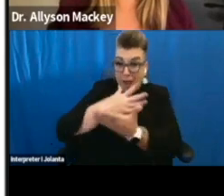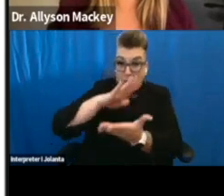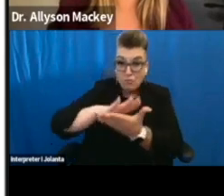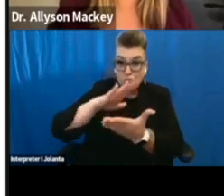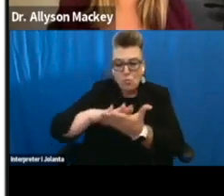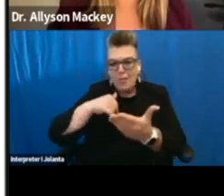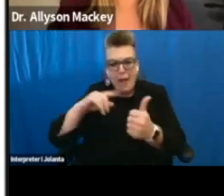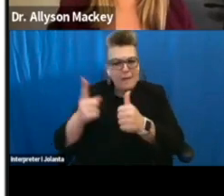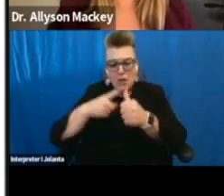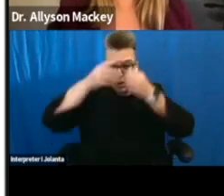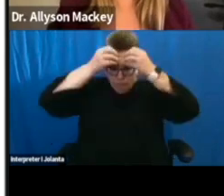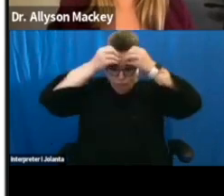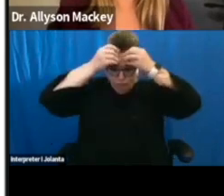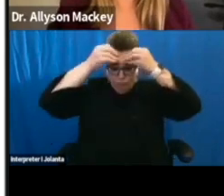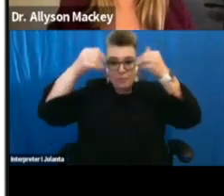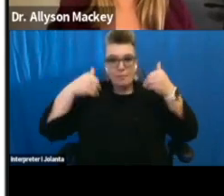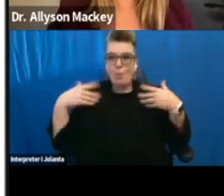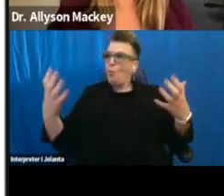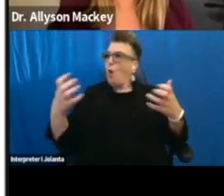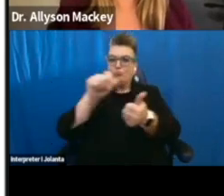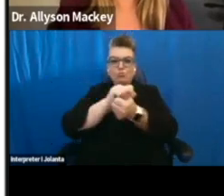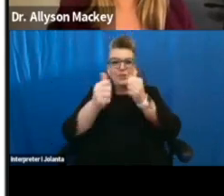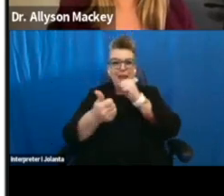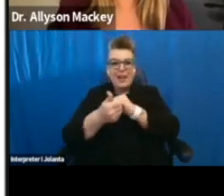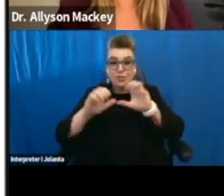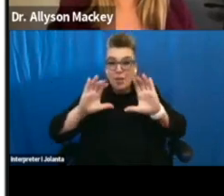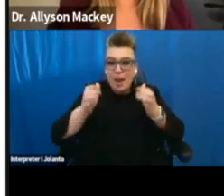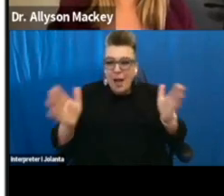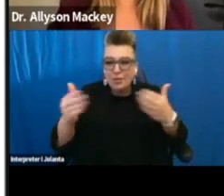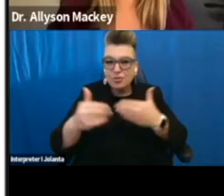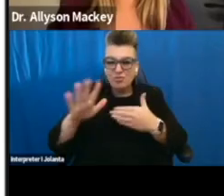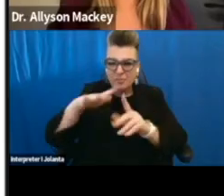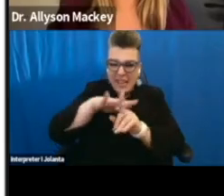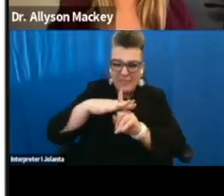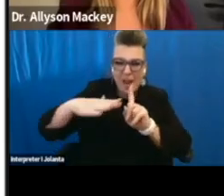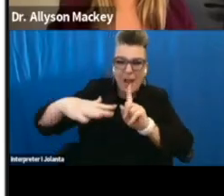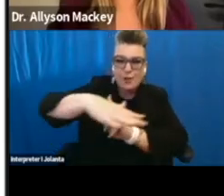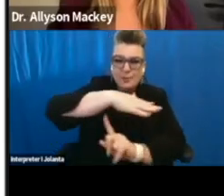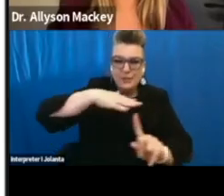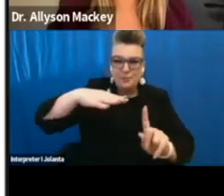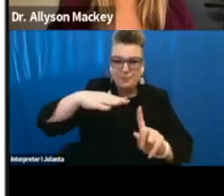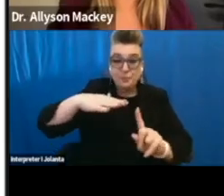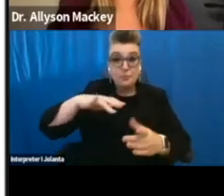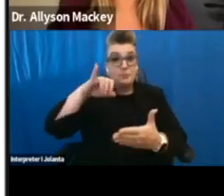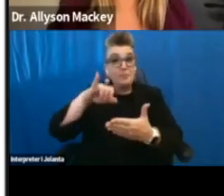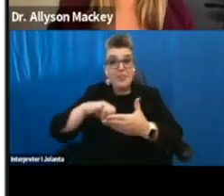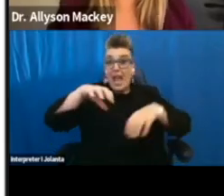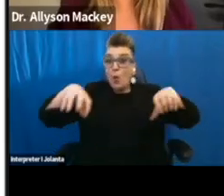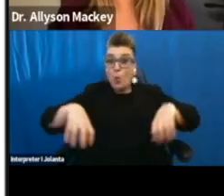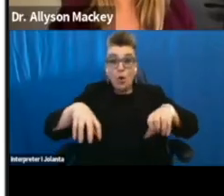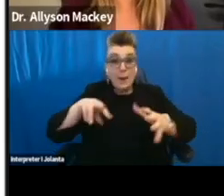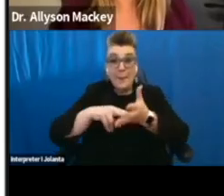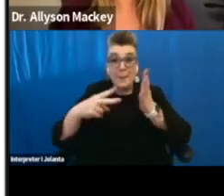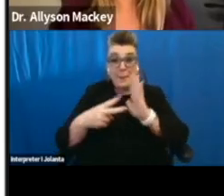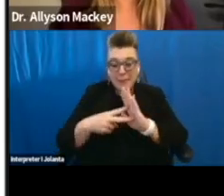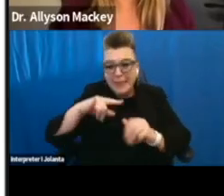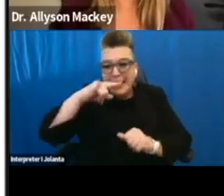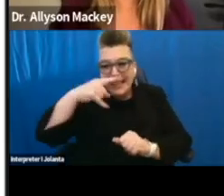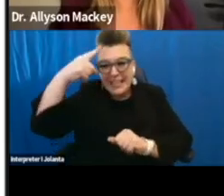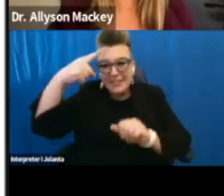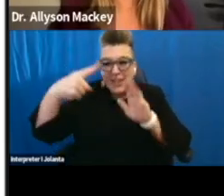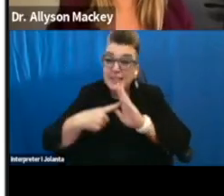changing the classroom environment in this work we found that when kids play fun games to boost